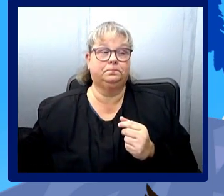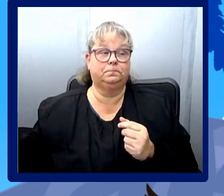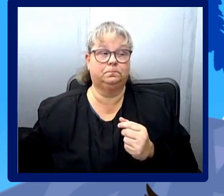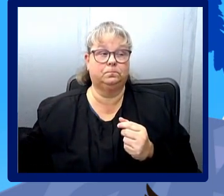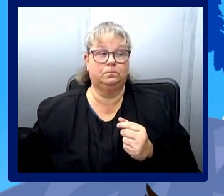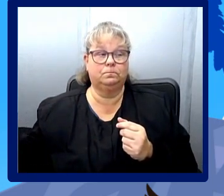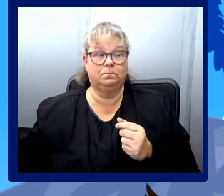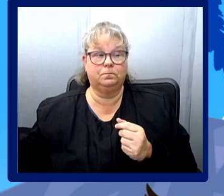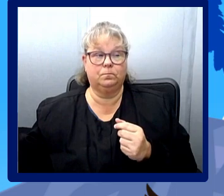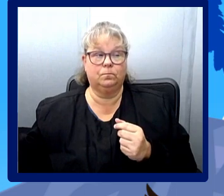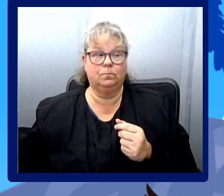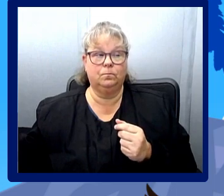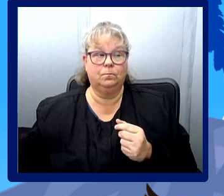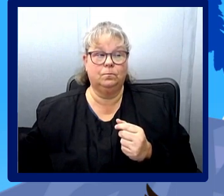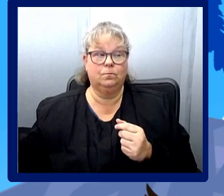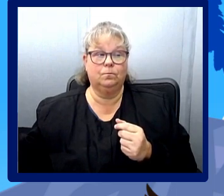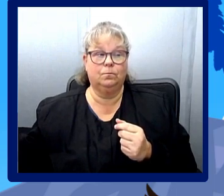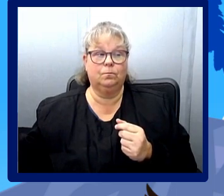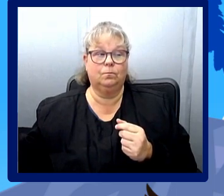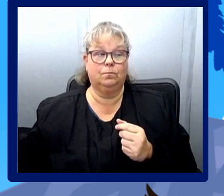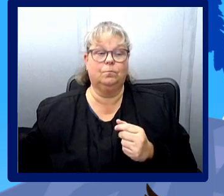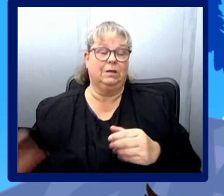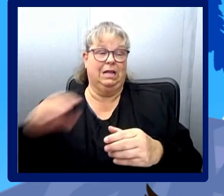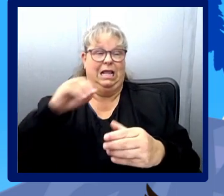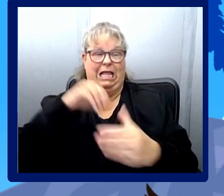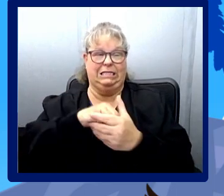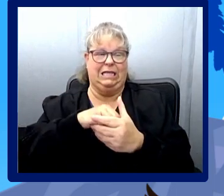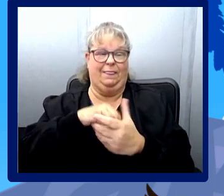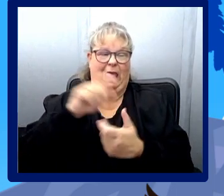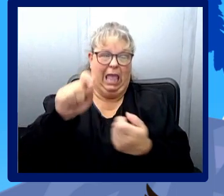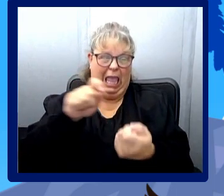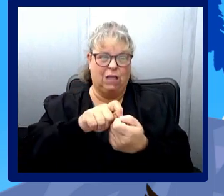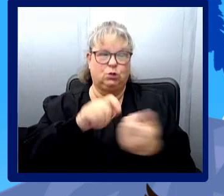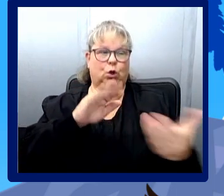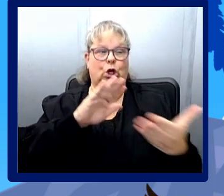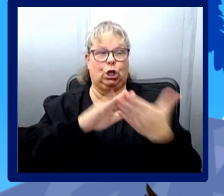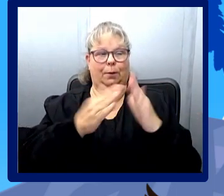Plus, you can give non administrator users the permission to access that workspace